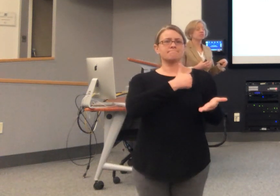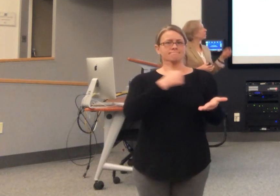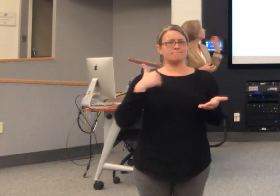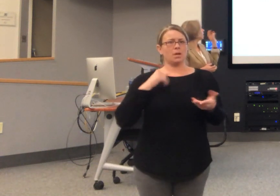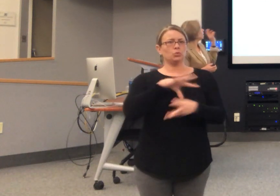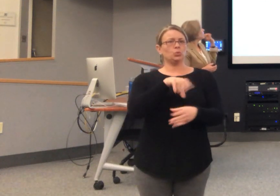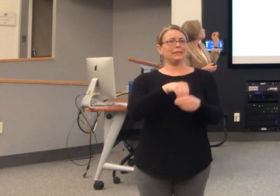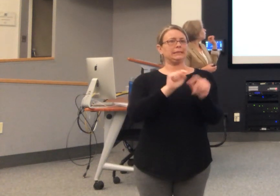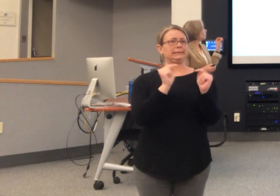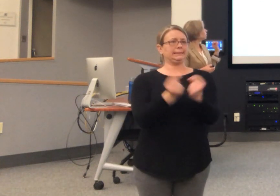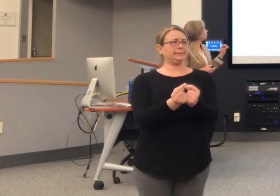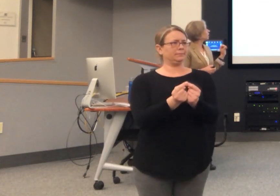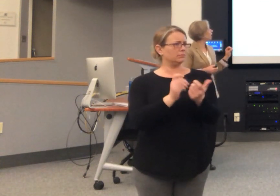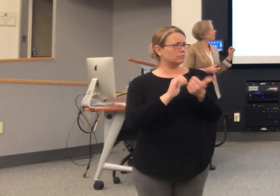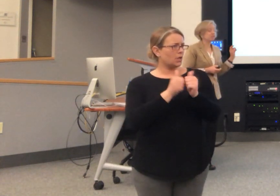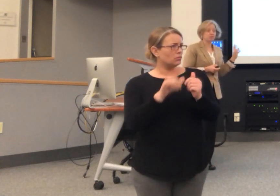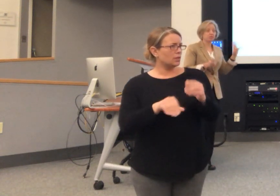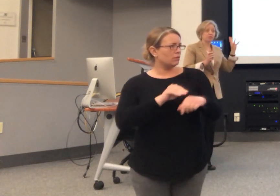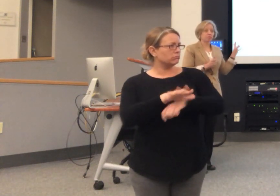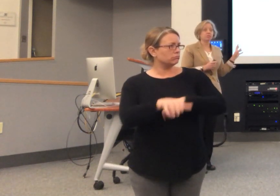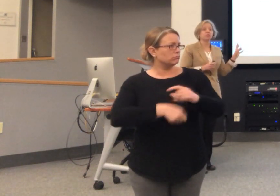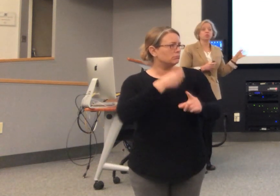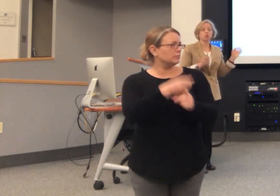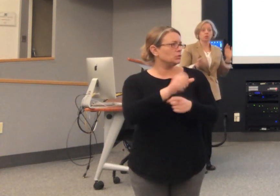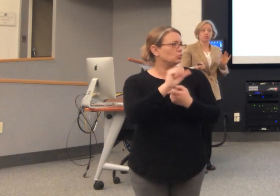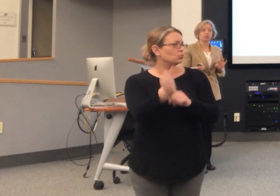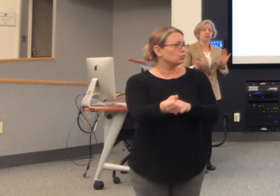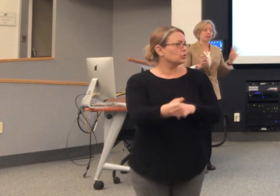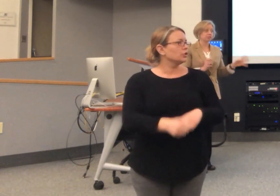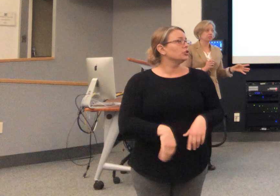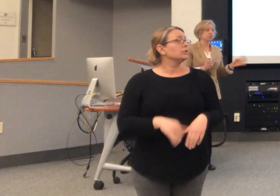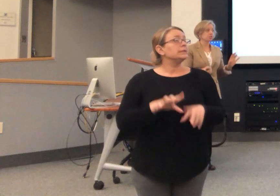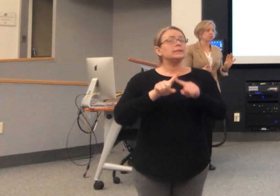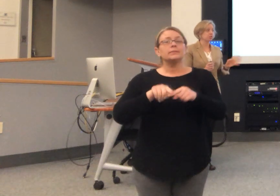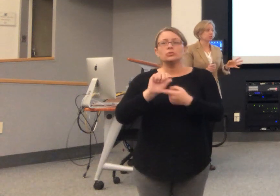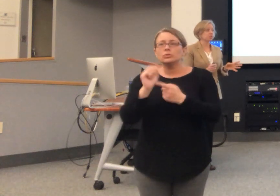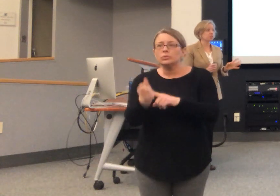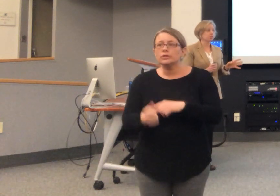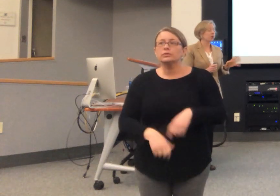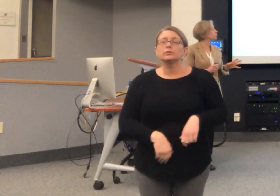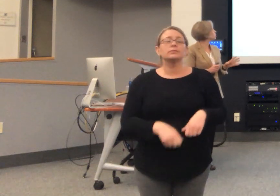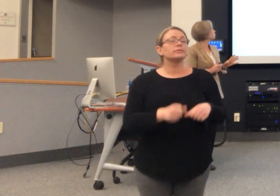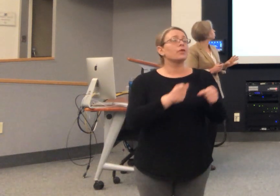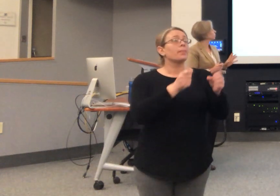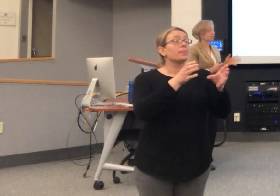you'll see that depending on the kind of individual, whether it's faculty, or student, or graduate student,